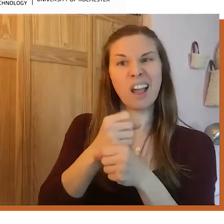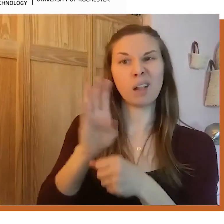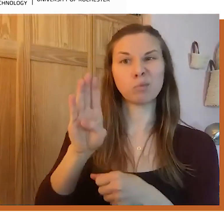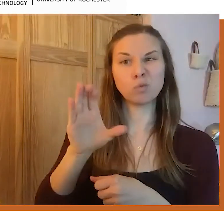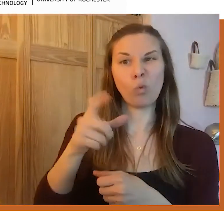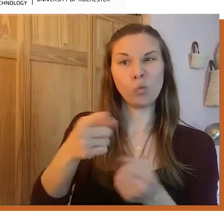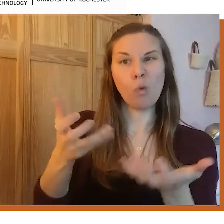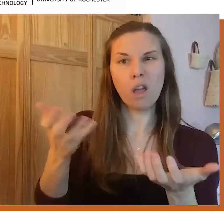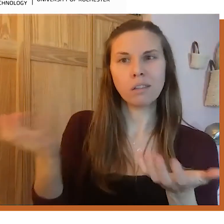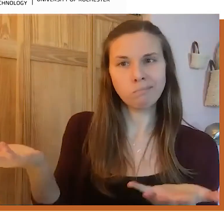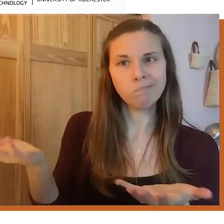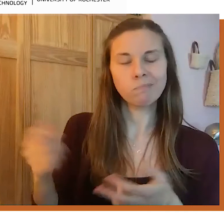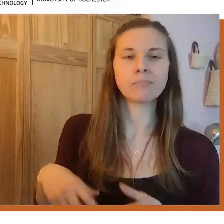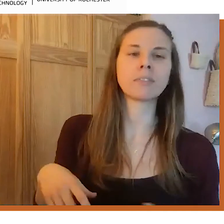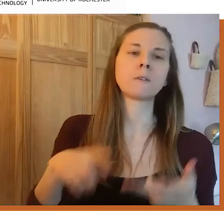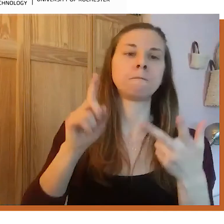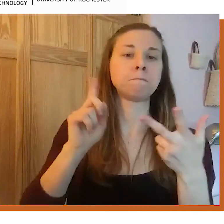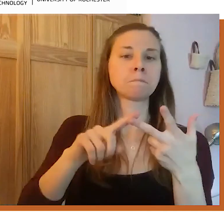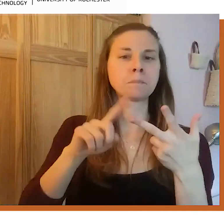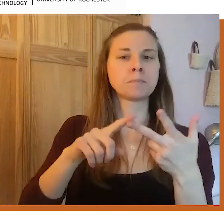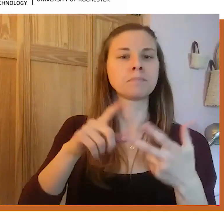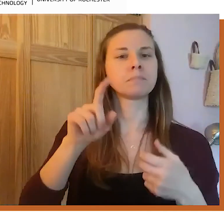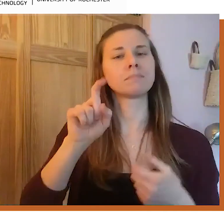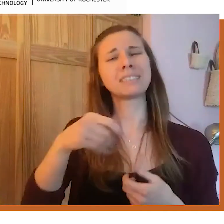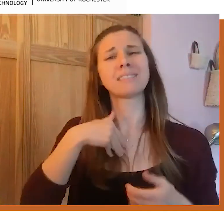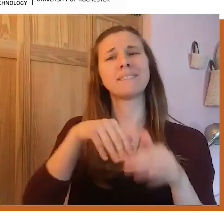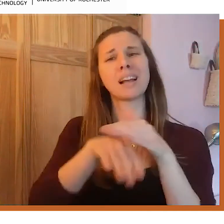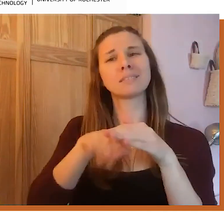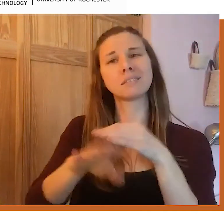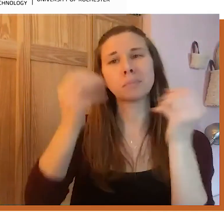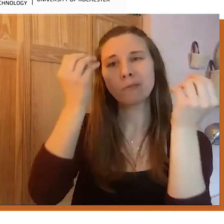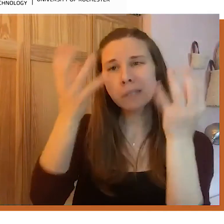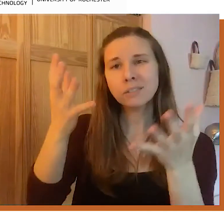and be able to get it, and then, of course, accessible information